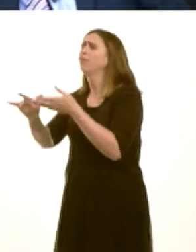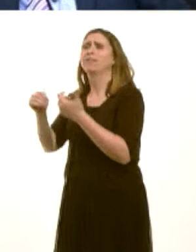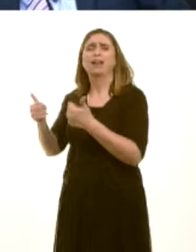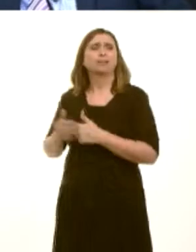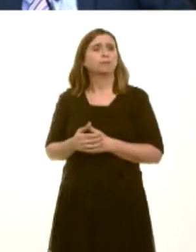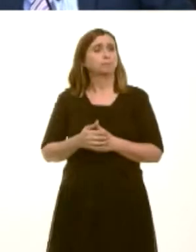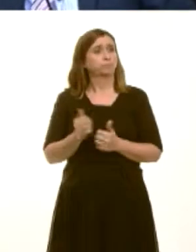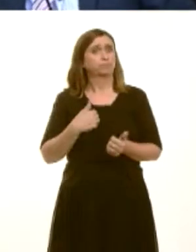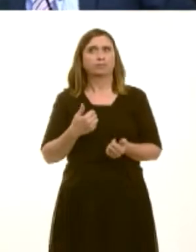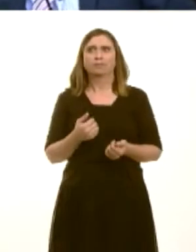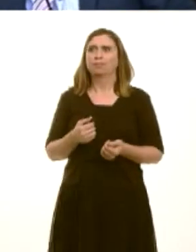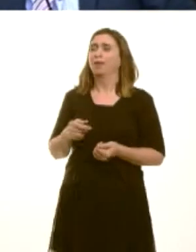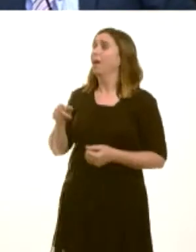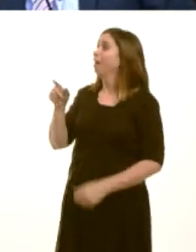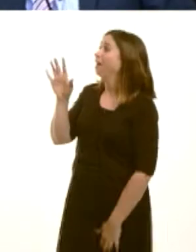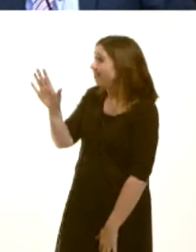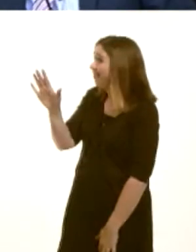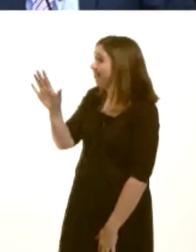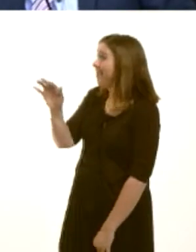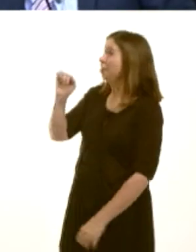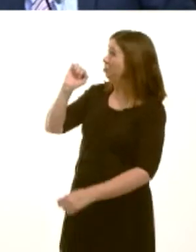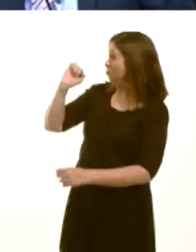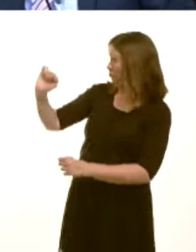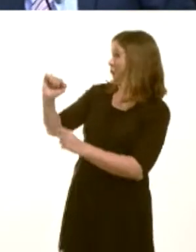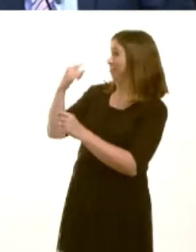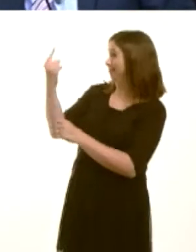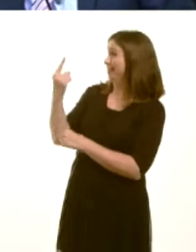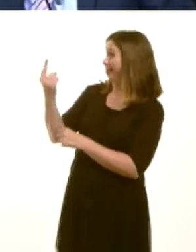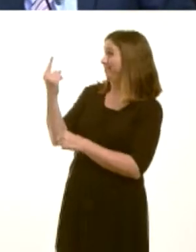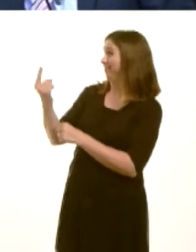to a Barnett floor. He would not believe the sheer resistance. It was our idea; we put